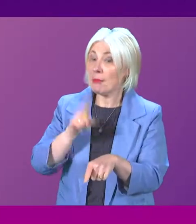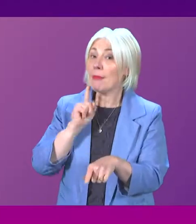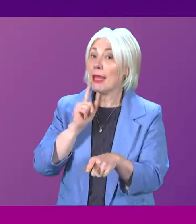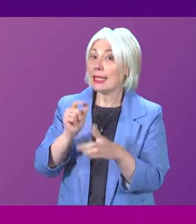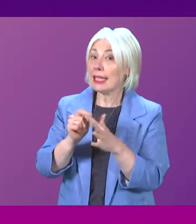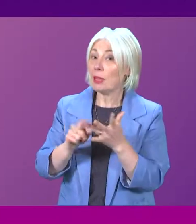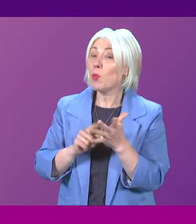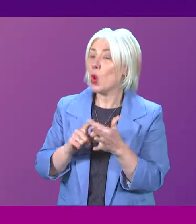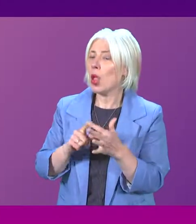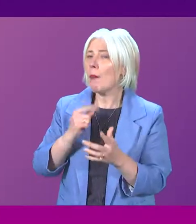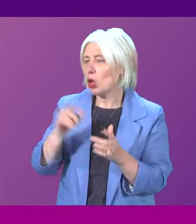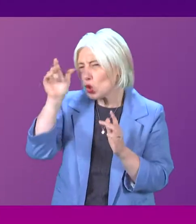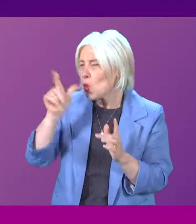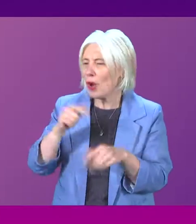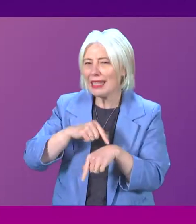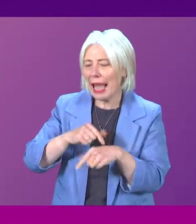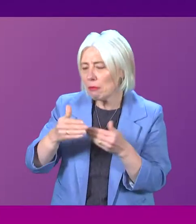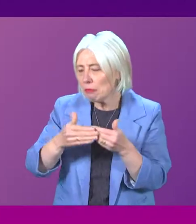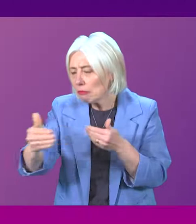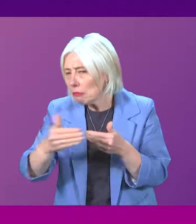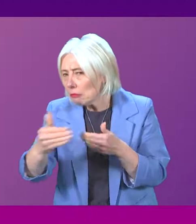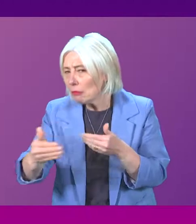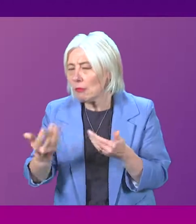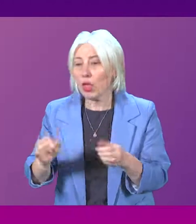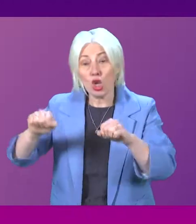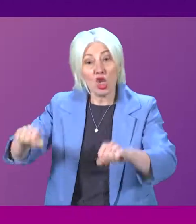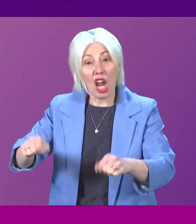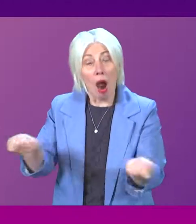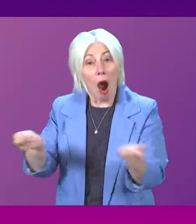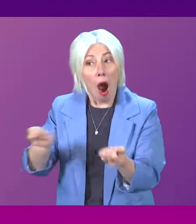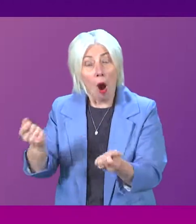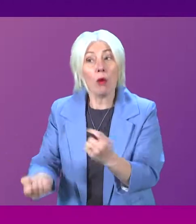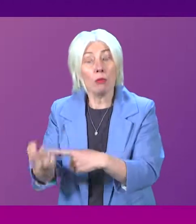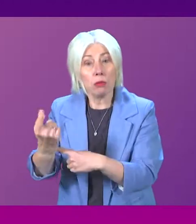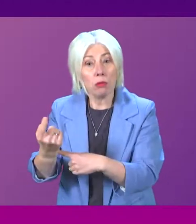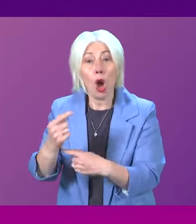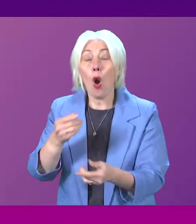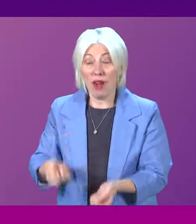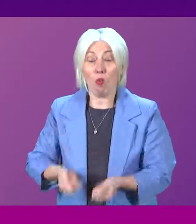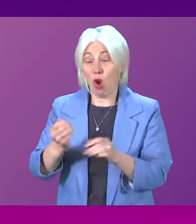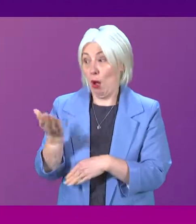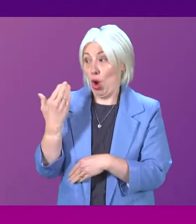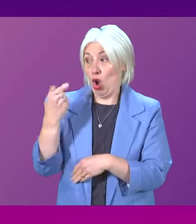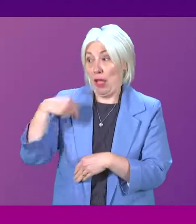of the likely timescale in which the chair will take that forward? When I raised the matter earlier this month, the Deputy First Minister was keen to quote